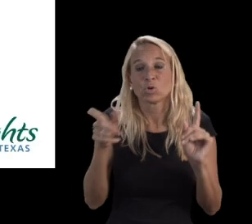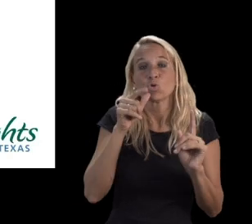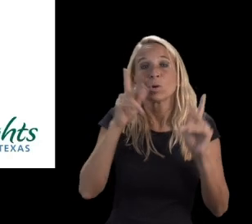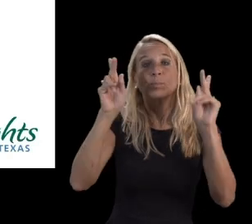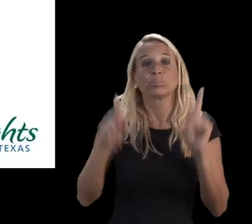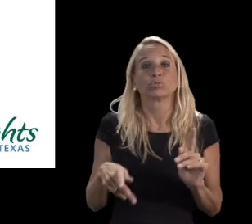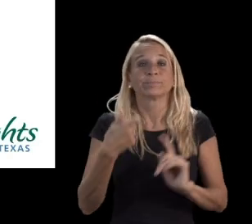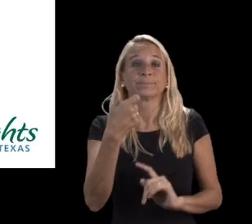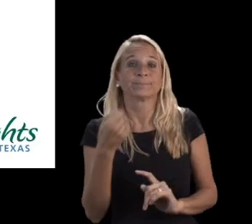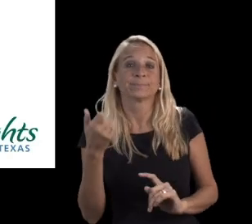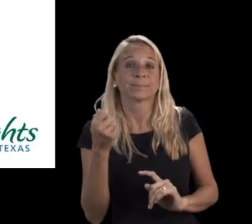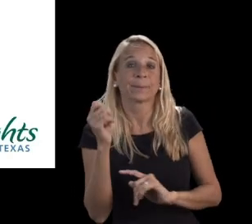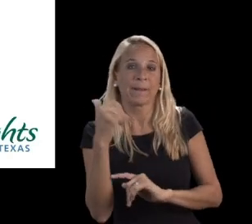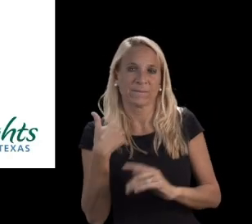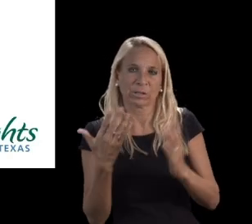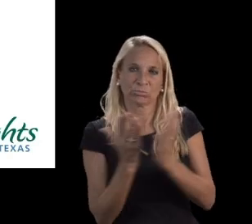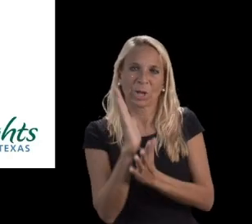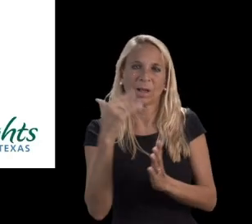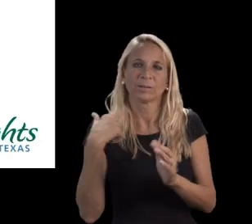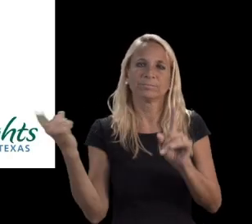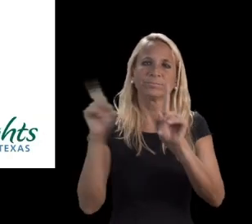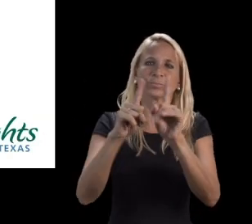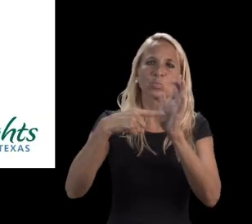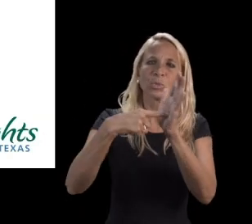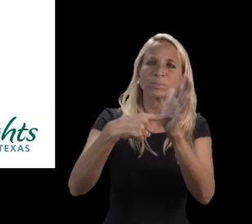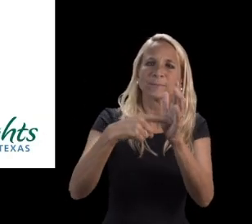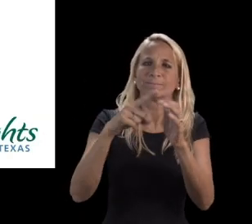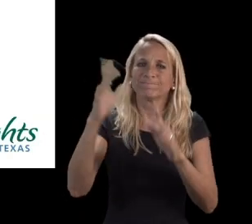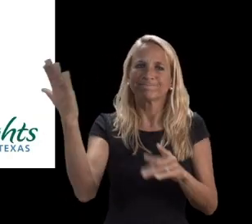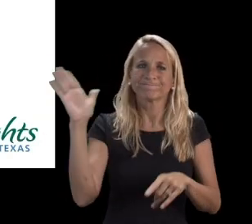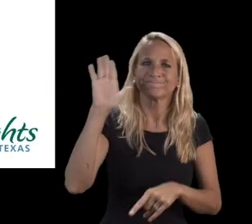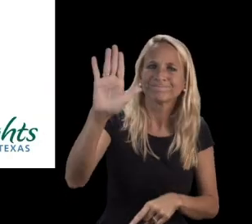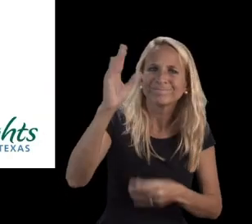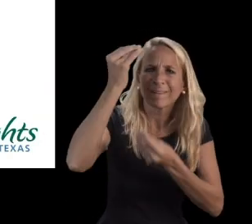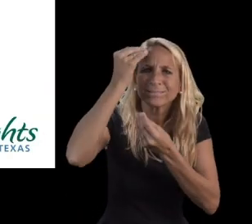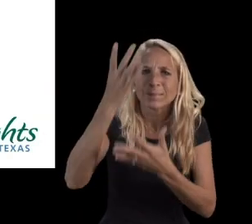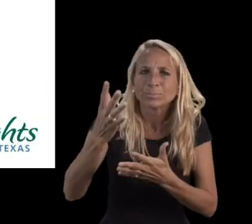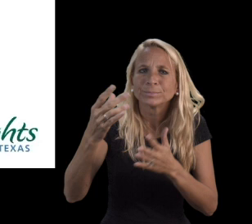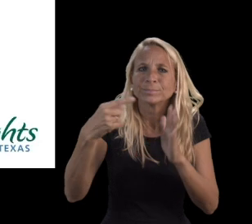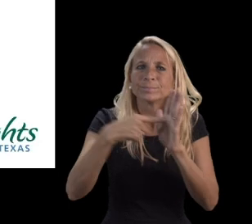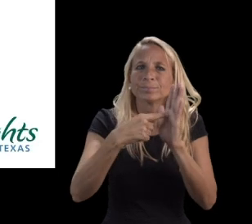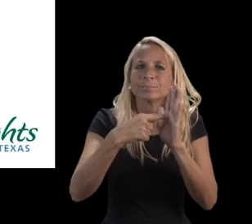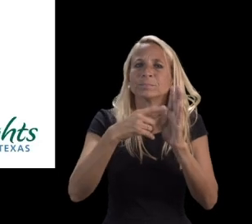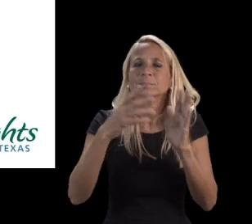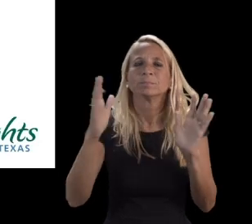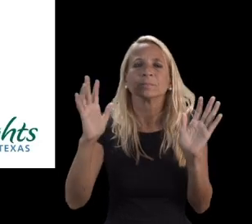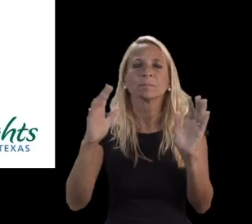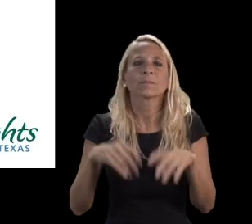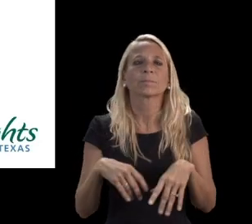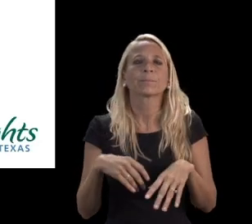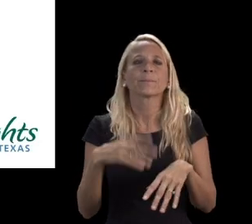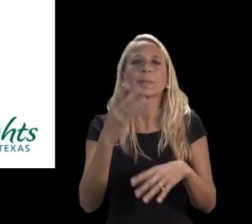the beneficiary has the right, the representatives have the right to present information without undue interference.